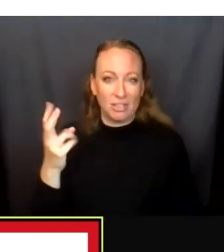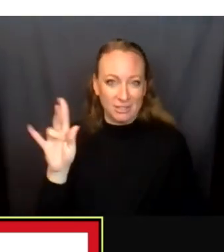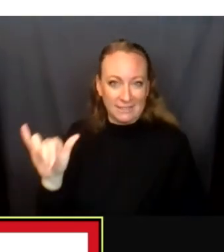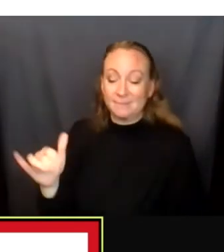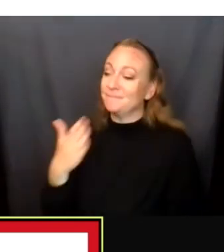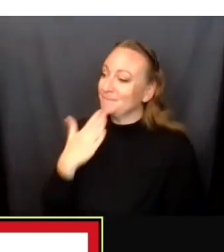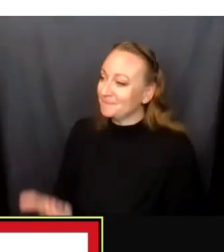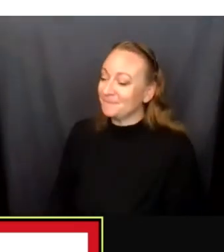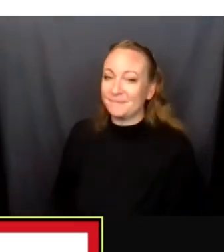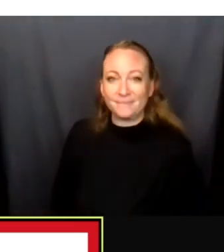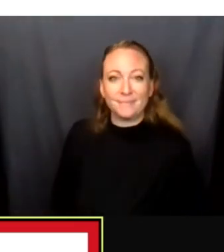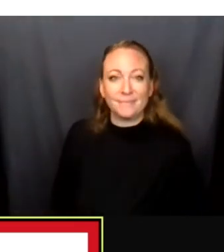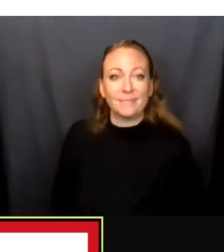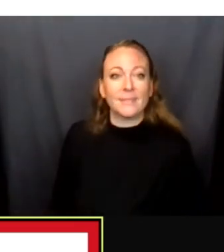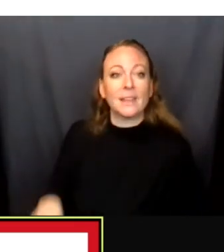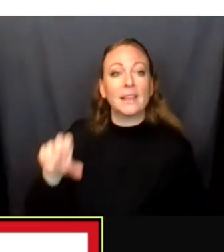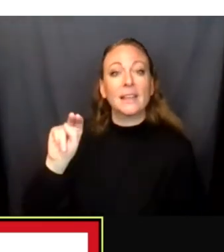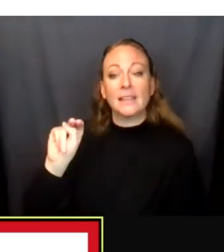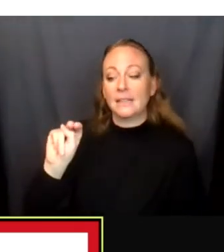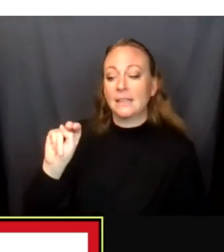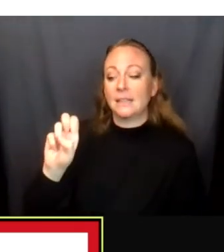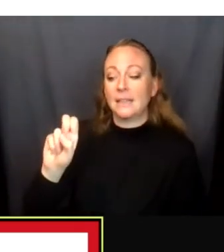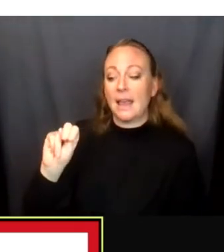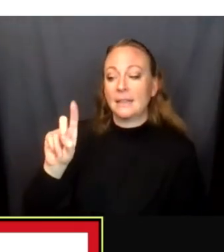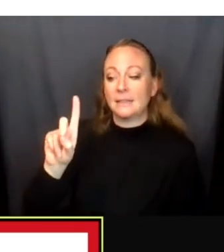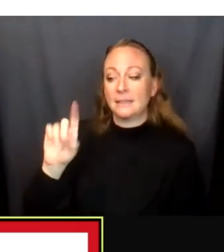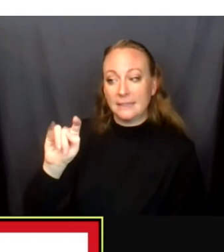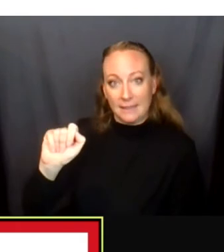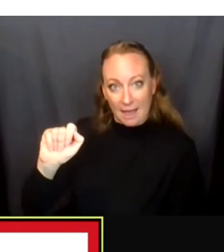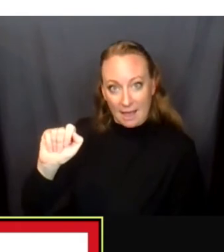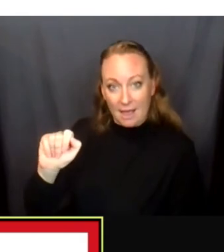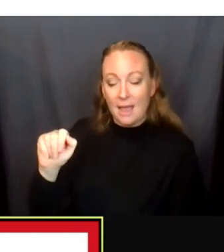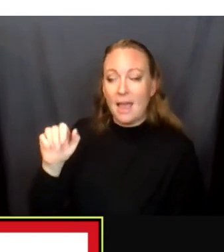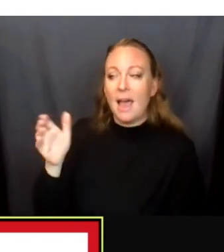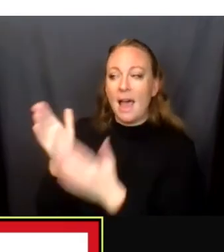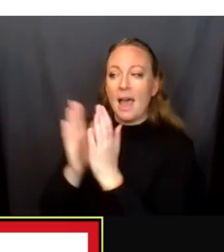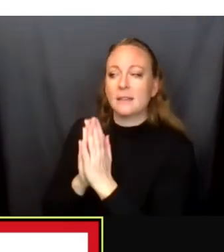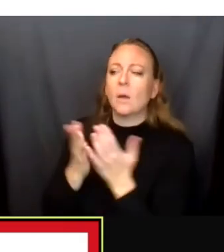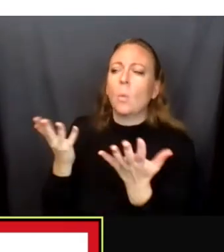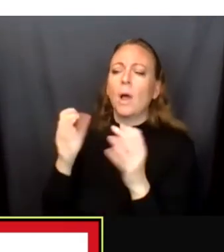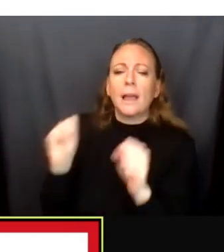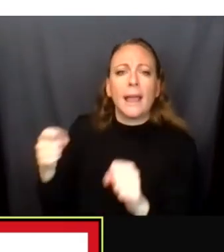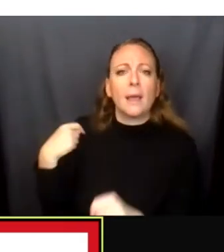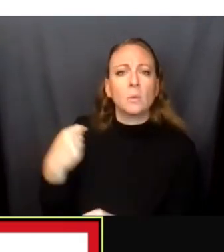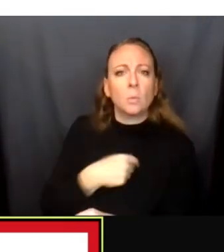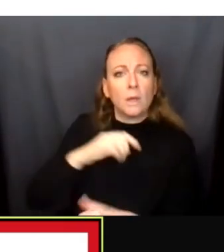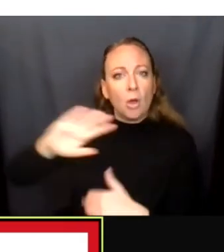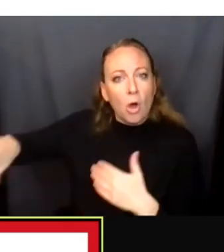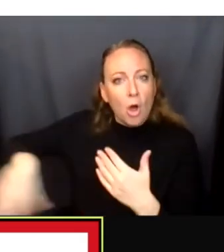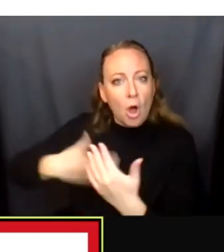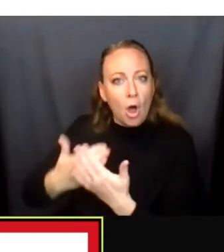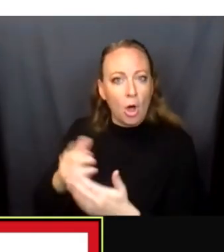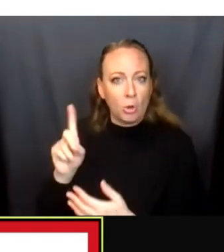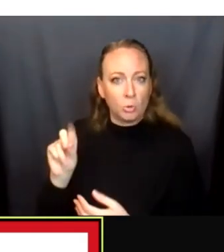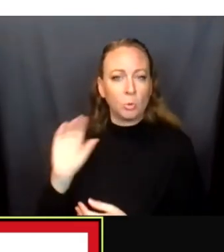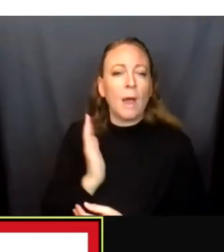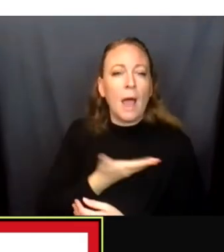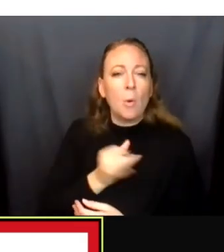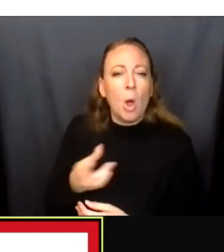Nandita has asked, what can we all do in our own individual roles within technology